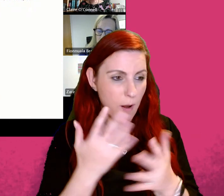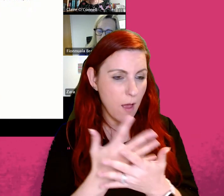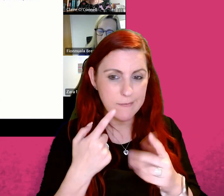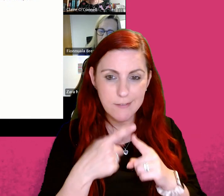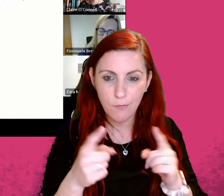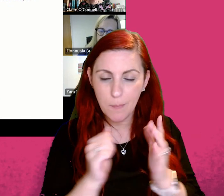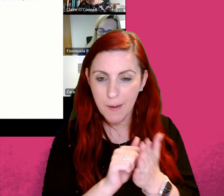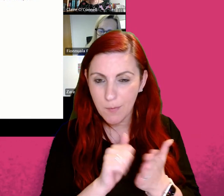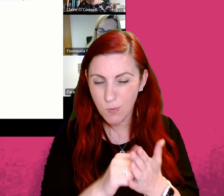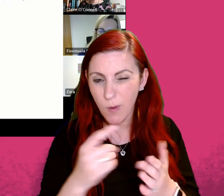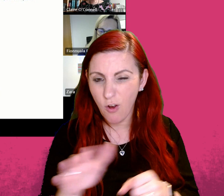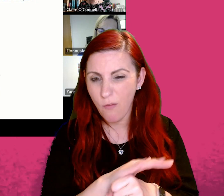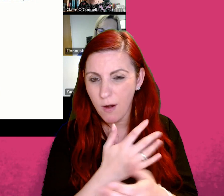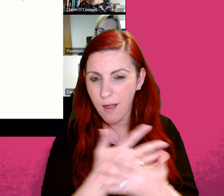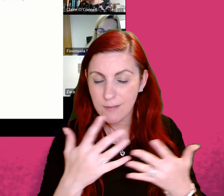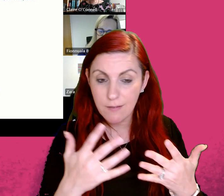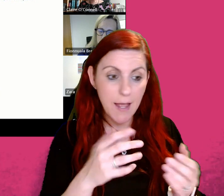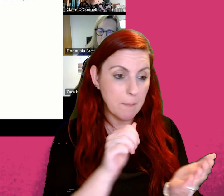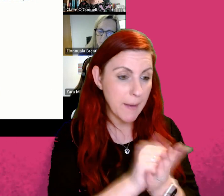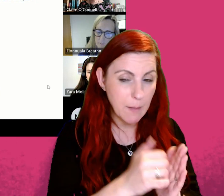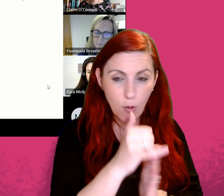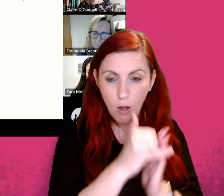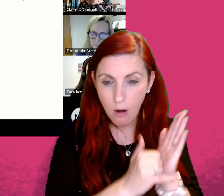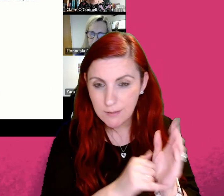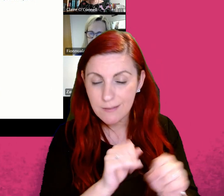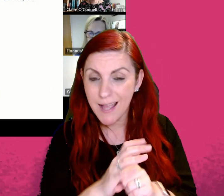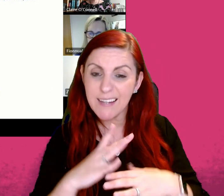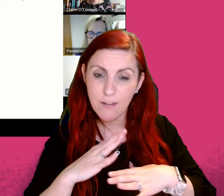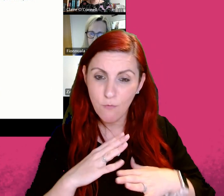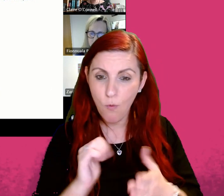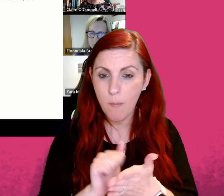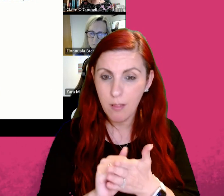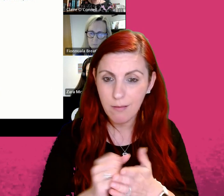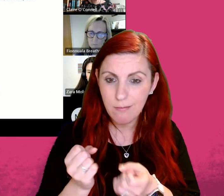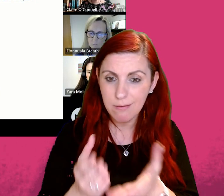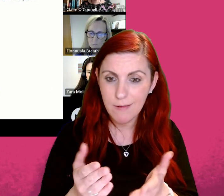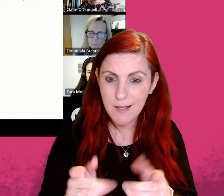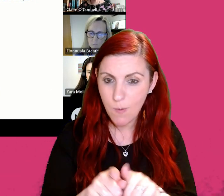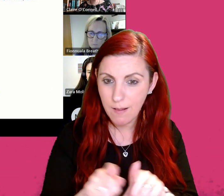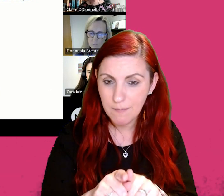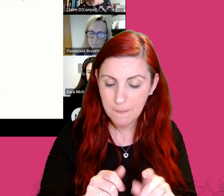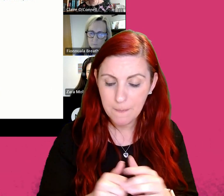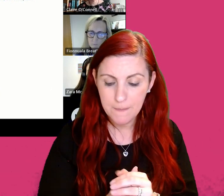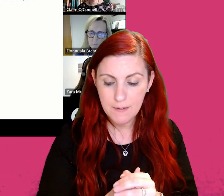pieces with patients and it's just a much better outcome and when you do it that way so how do you